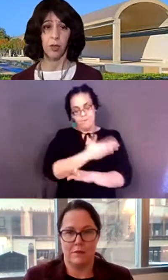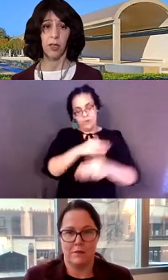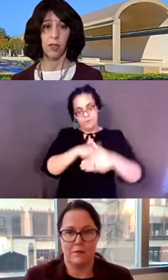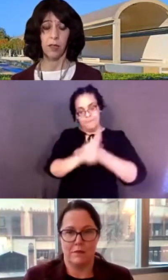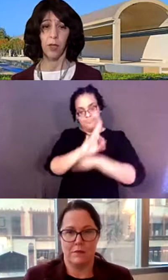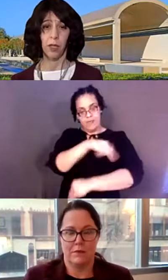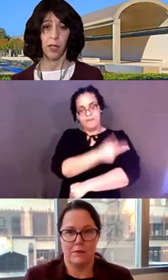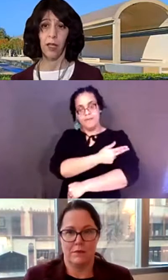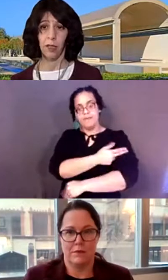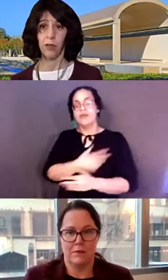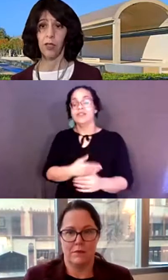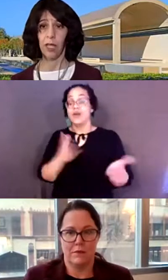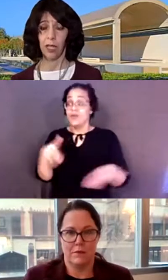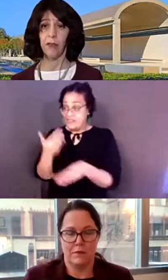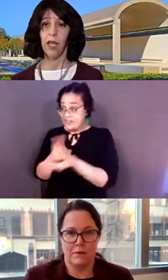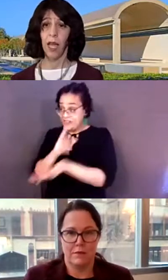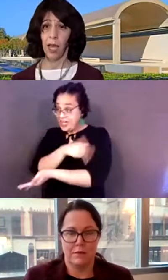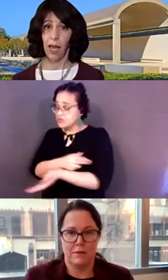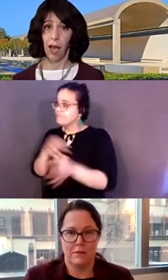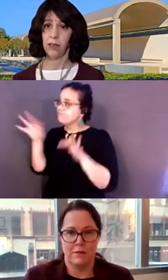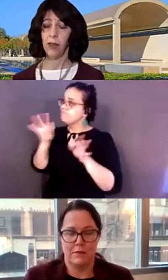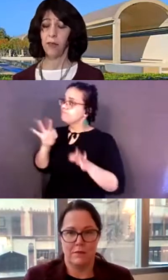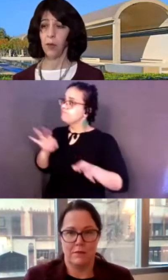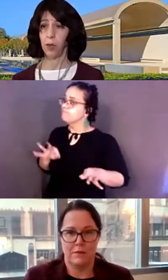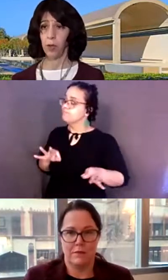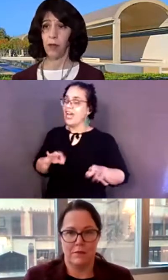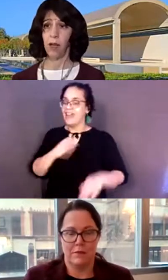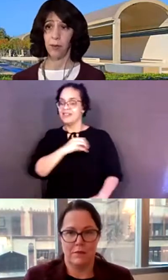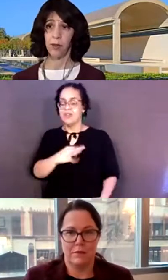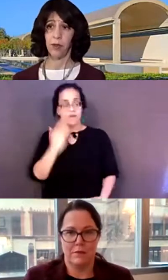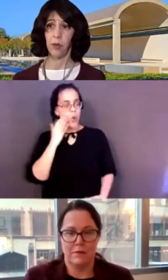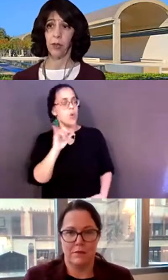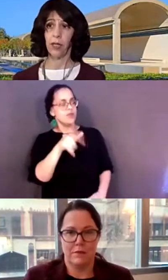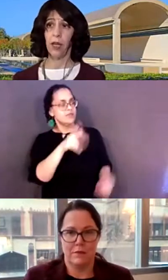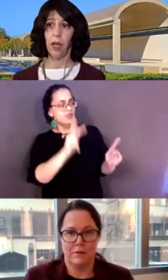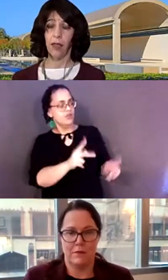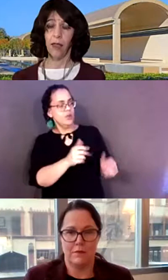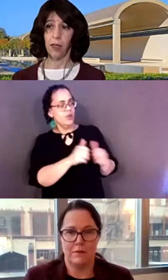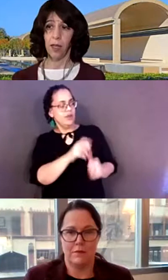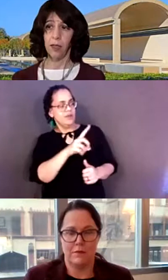with a disability, these are the needs and how does that fit with what the